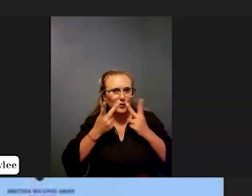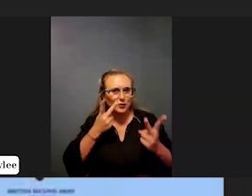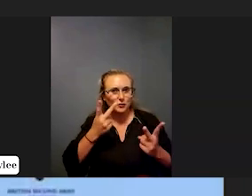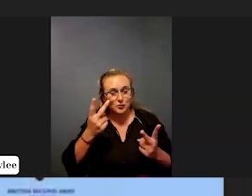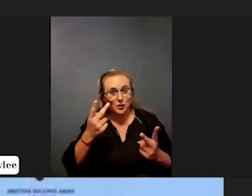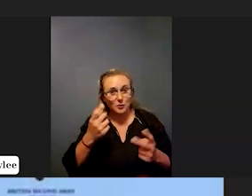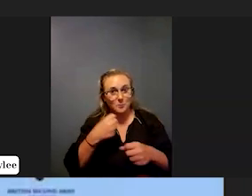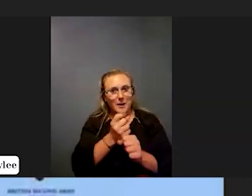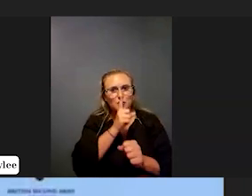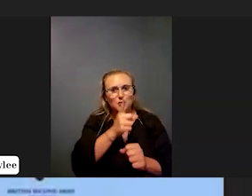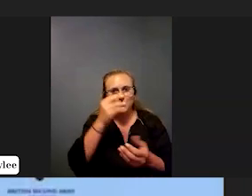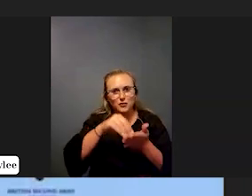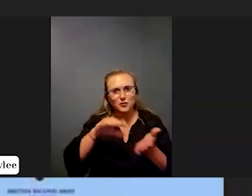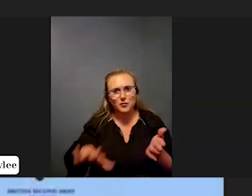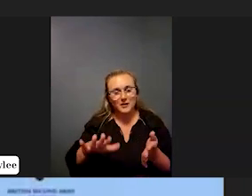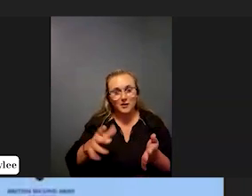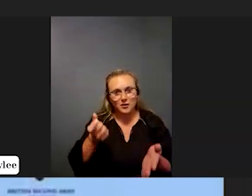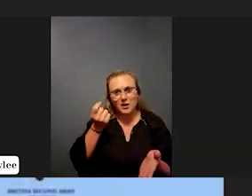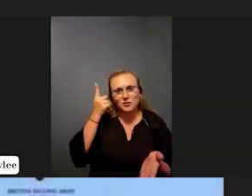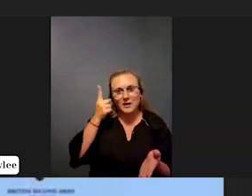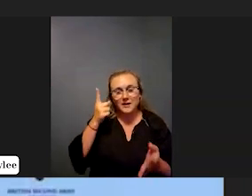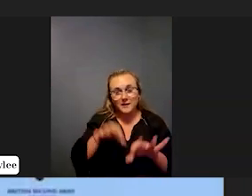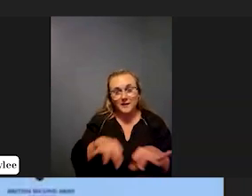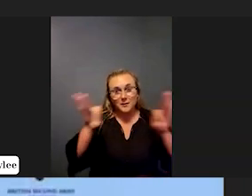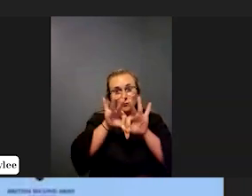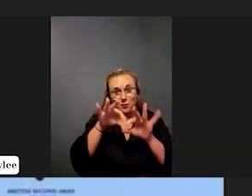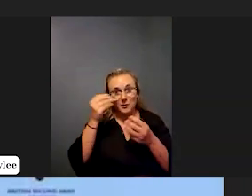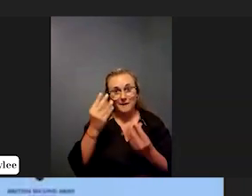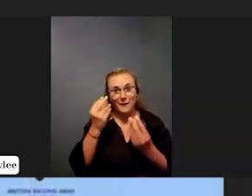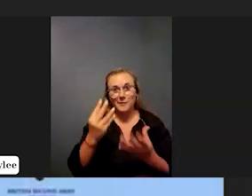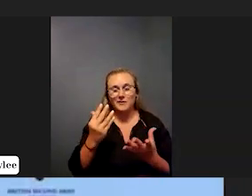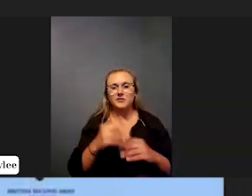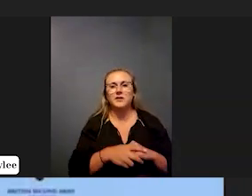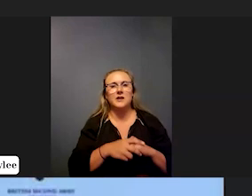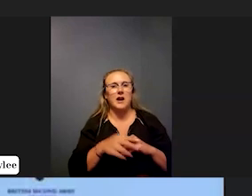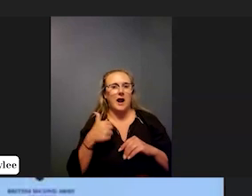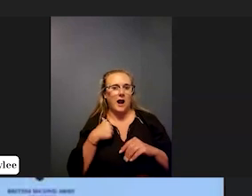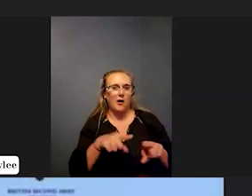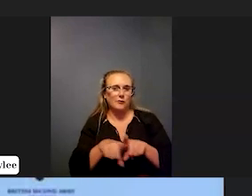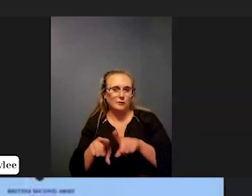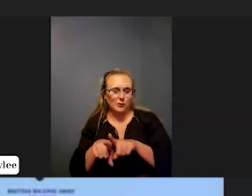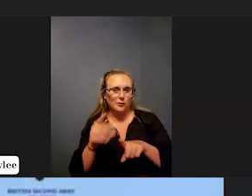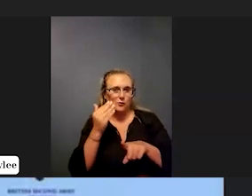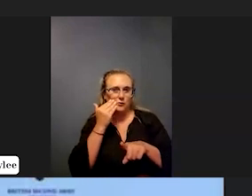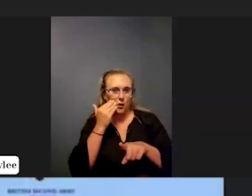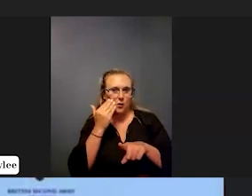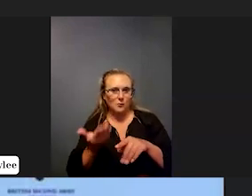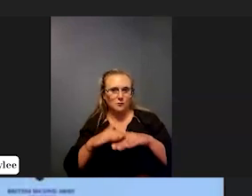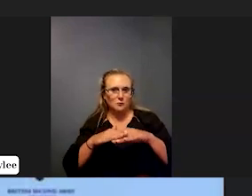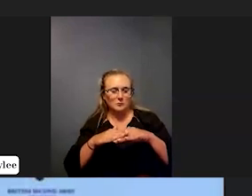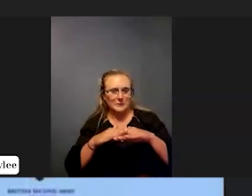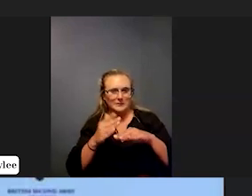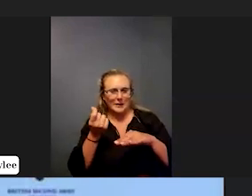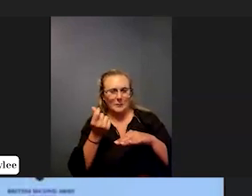Um, and I may have an additional layer of knowledge in that I play, um, strategy board games as a hobby.